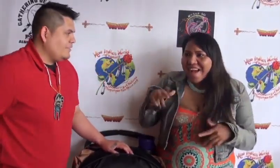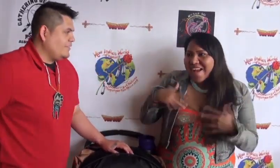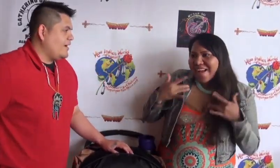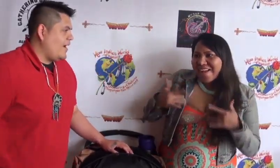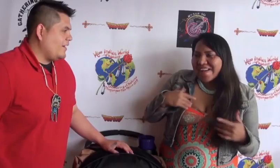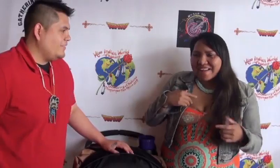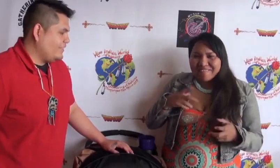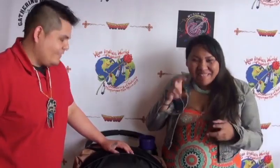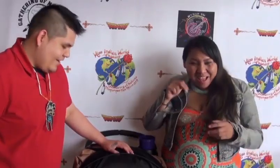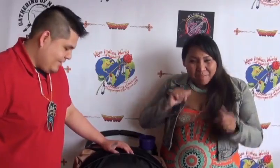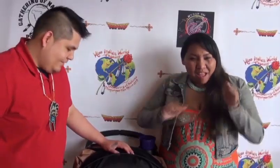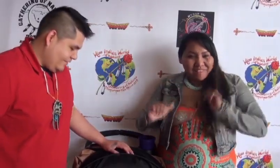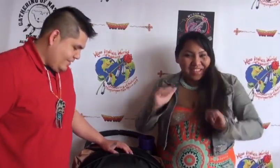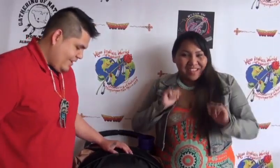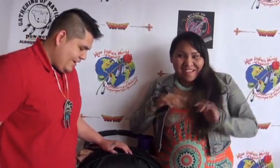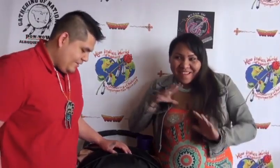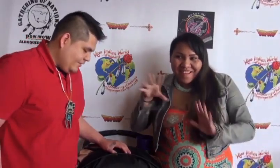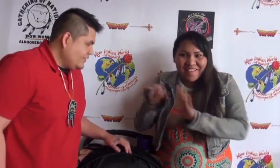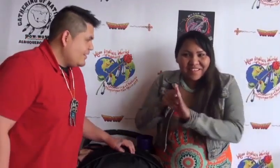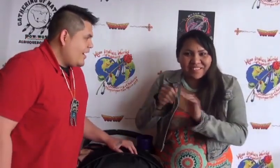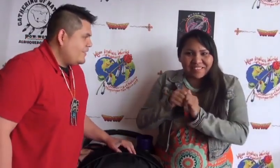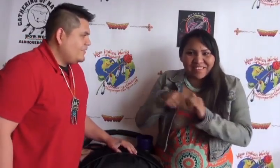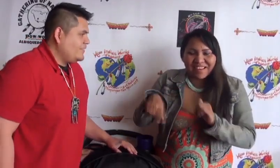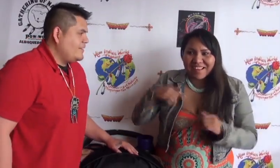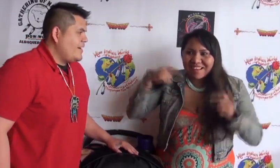I knew so much about American history.